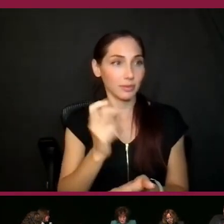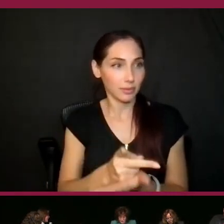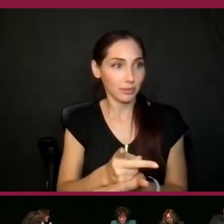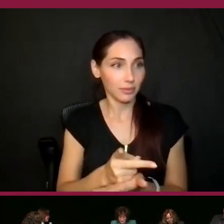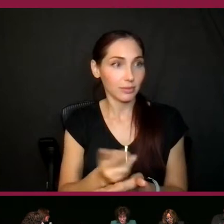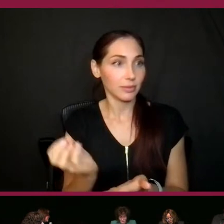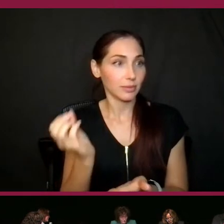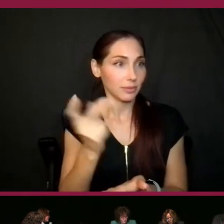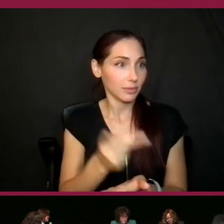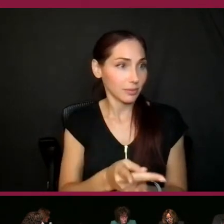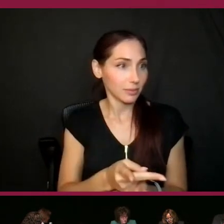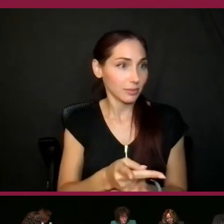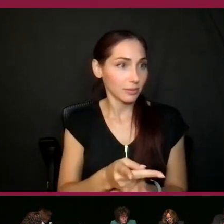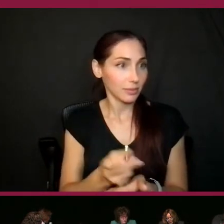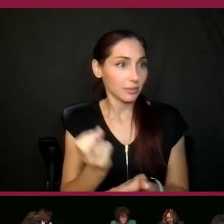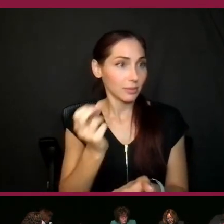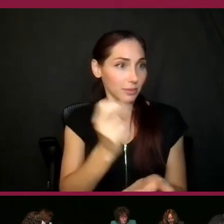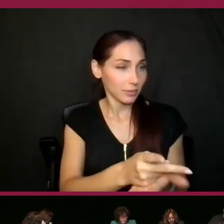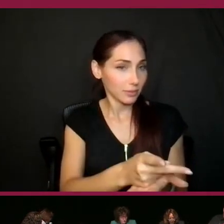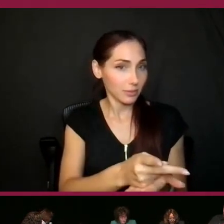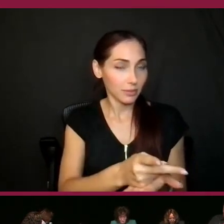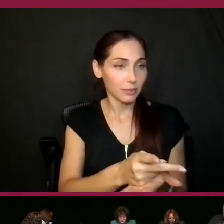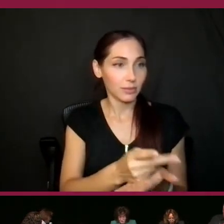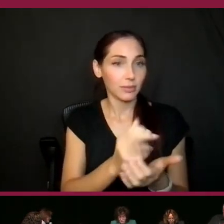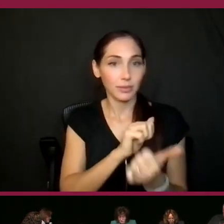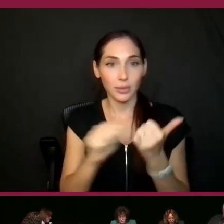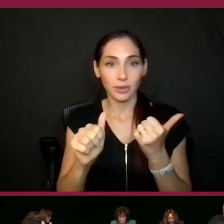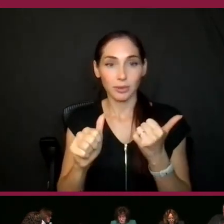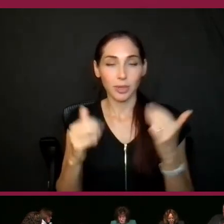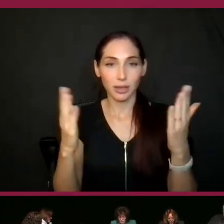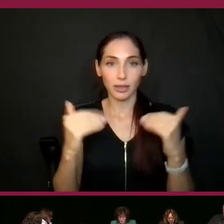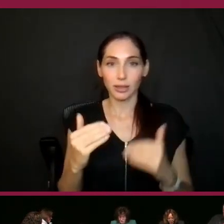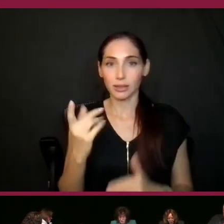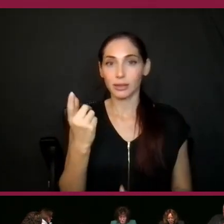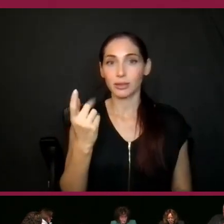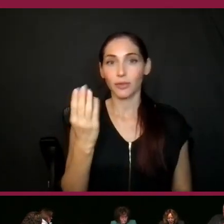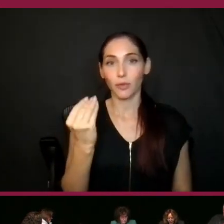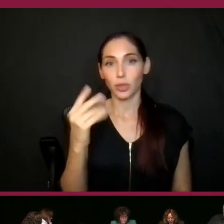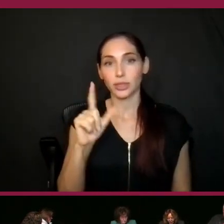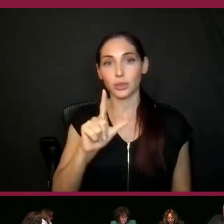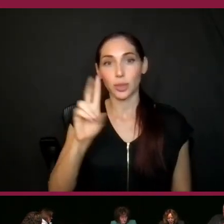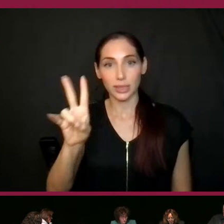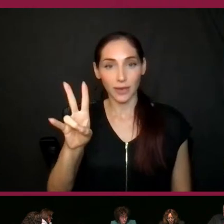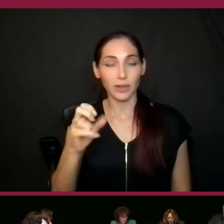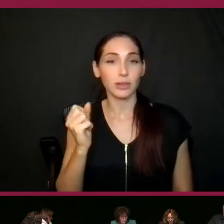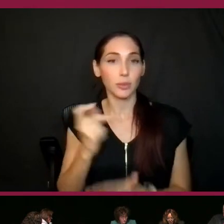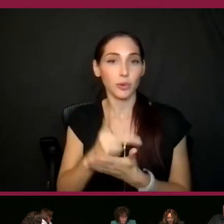Trustee Adams? Aye. Trustee Harvey? Yes. Motion carries. 1427, approval to ratify agreement with Jeff